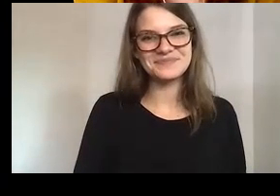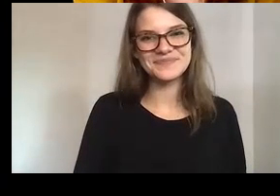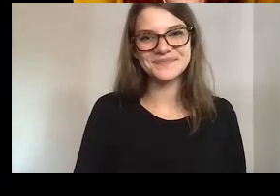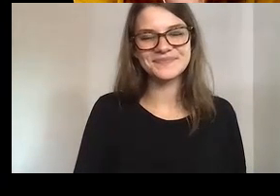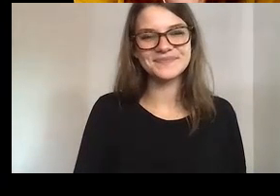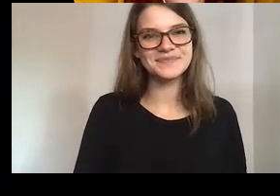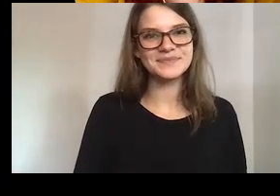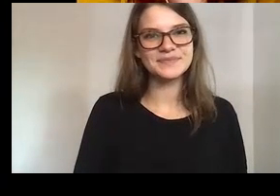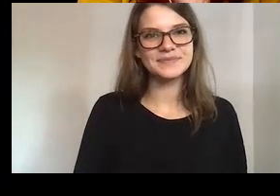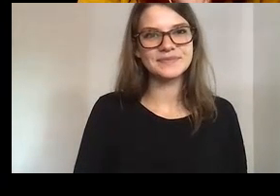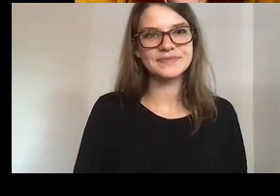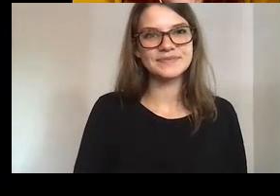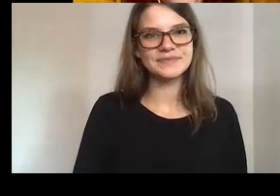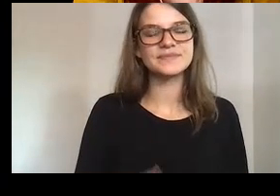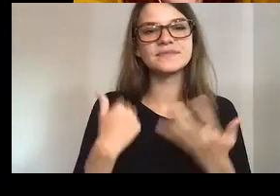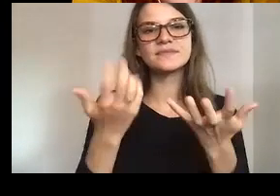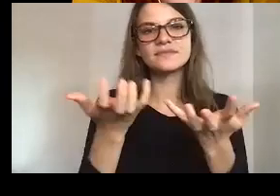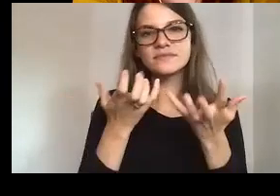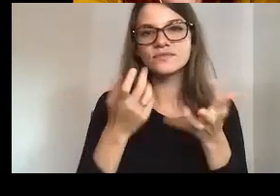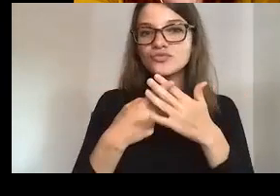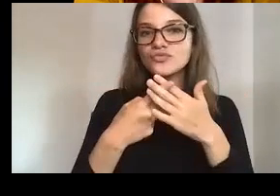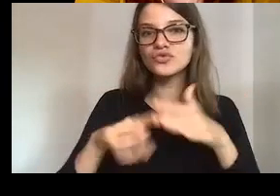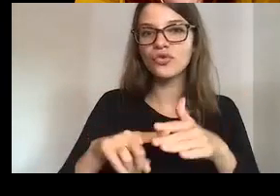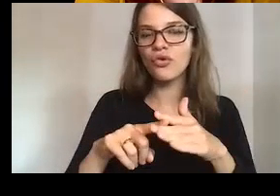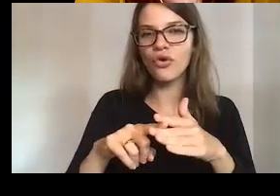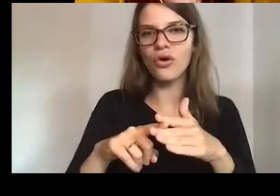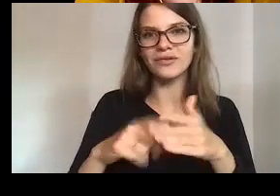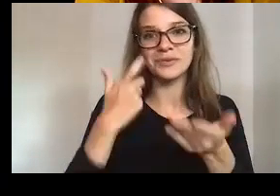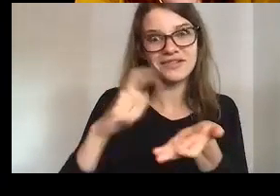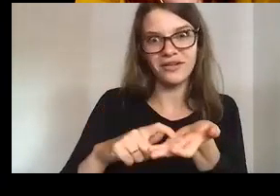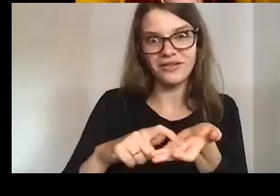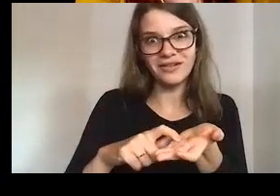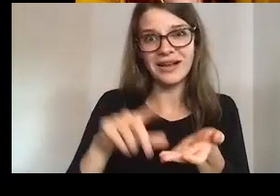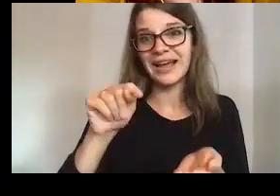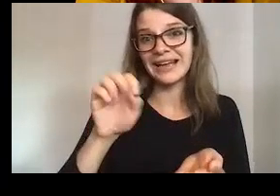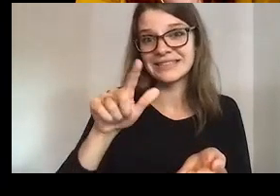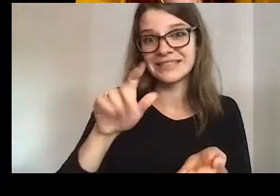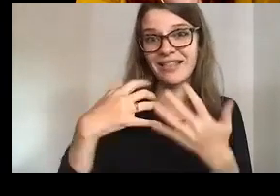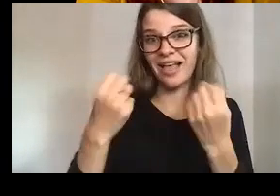and I just want to really start by acknowledging that telehealth is really a new way of life for